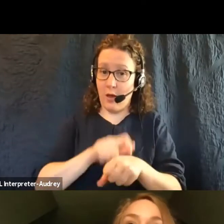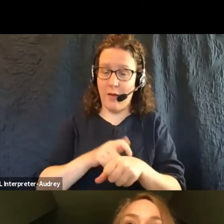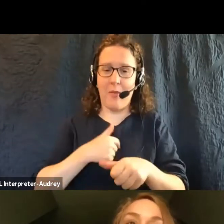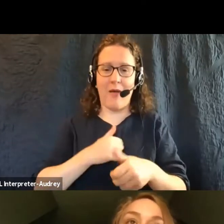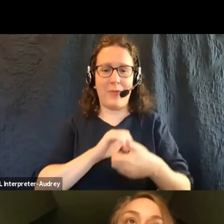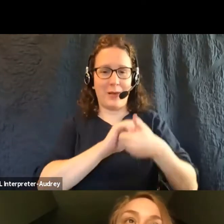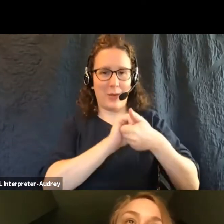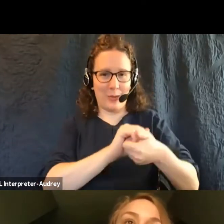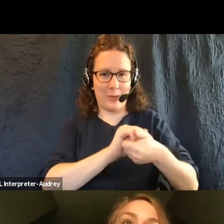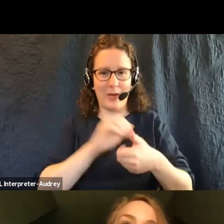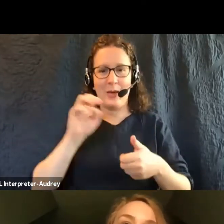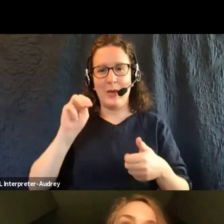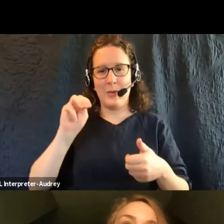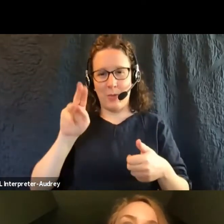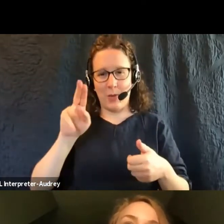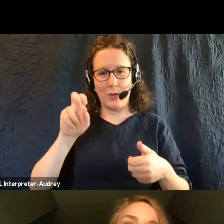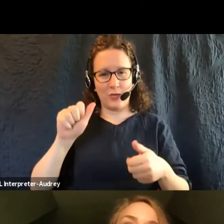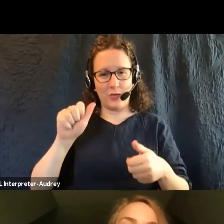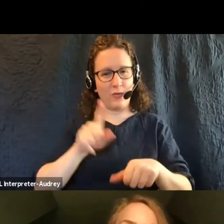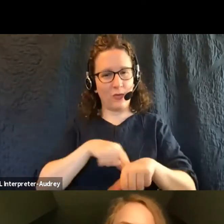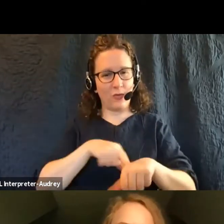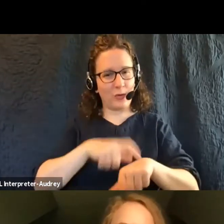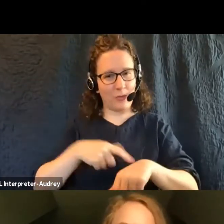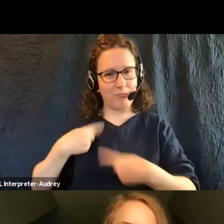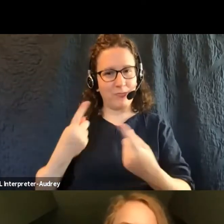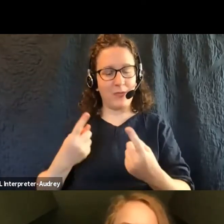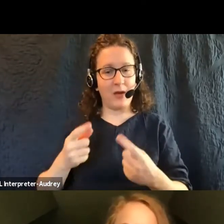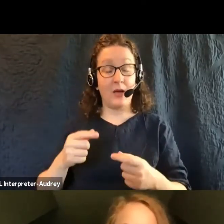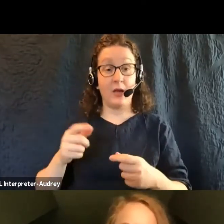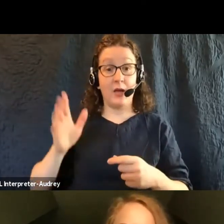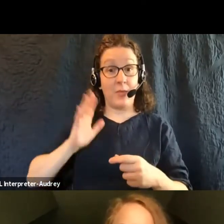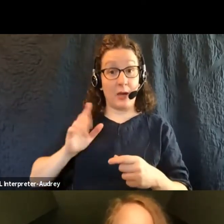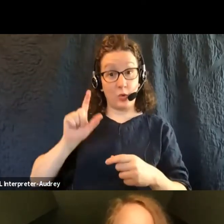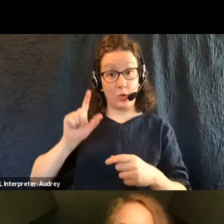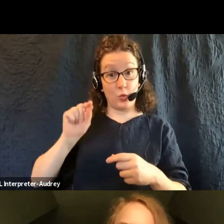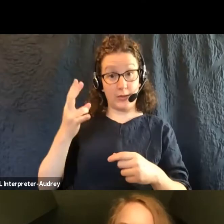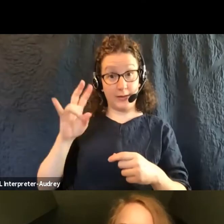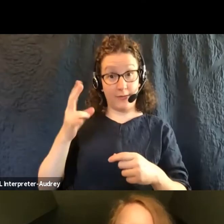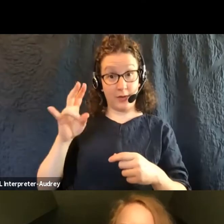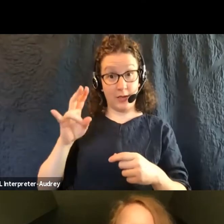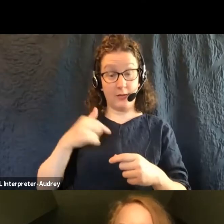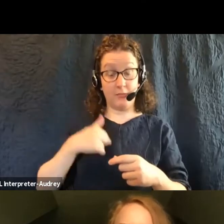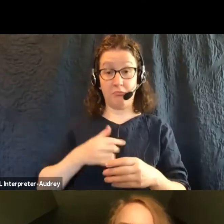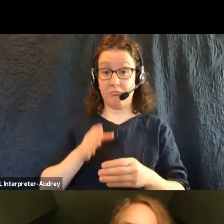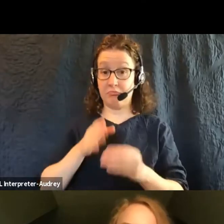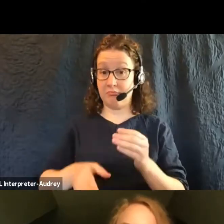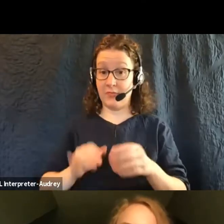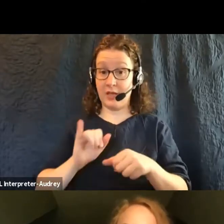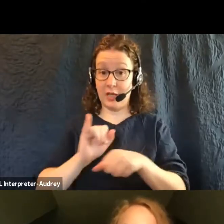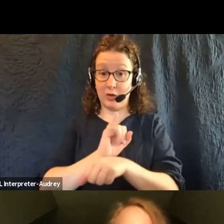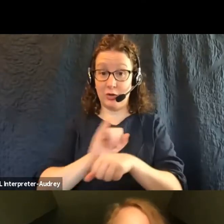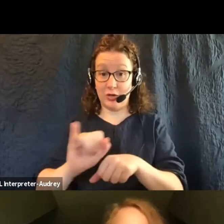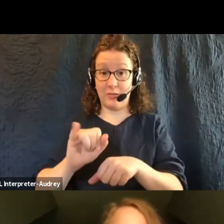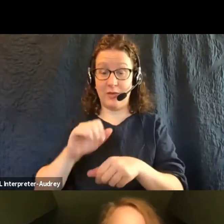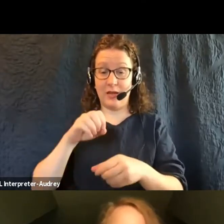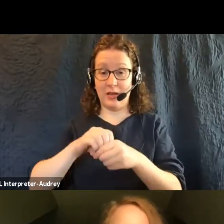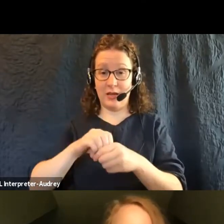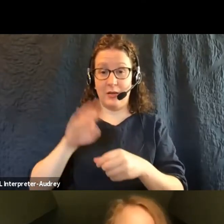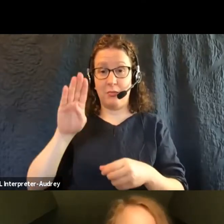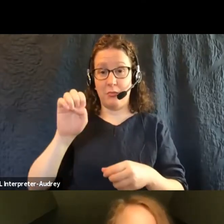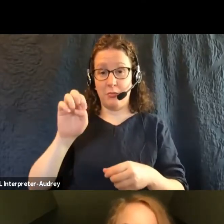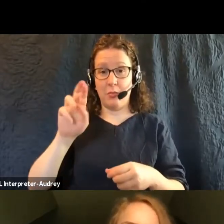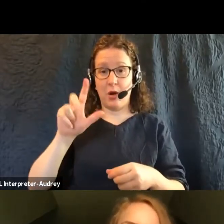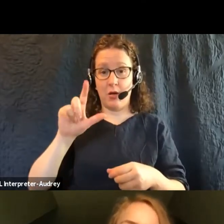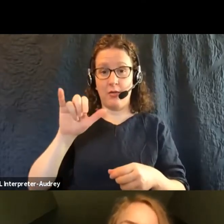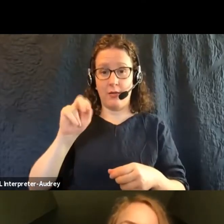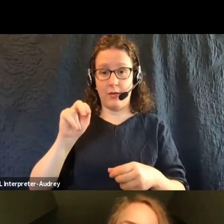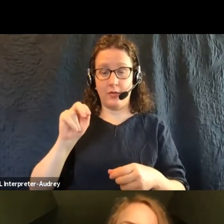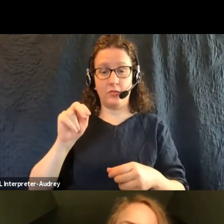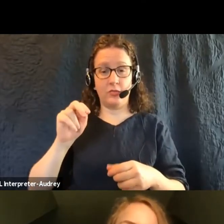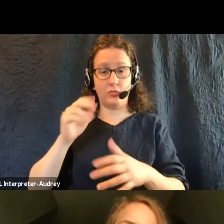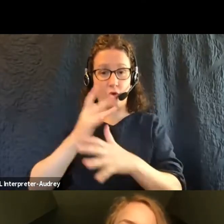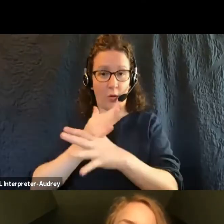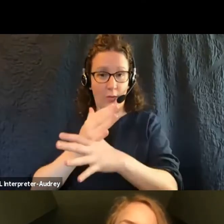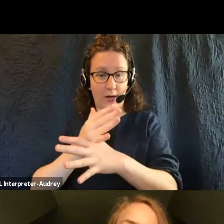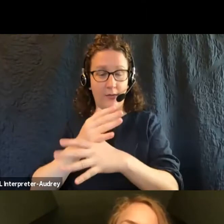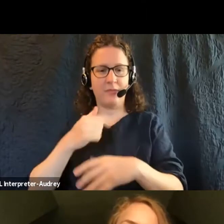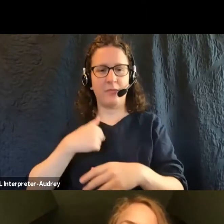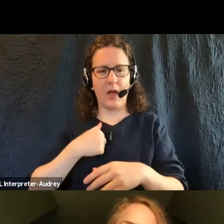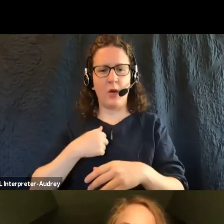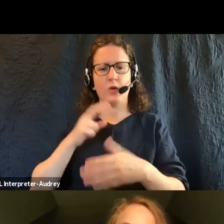Back in 2017 I completed an internship in Berlin, Germany, and I was a university student